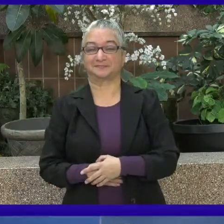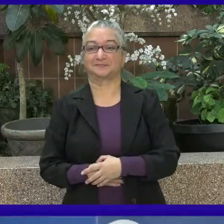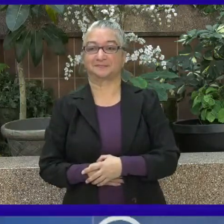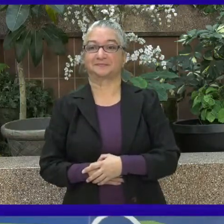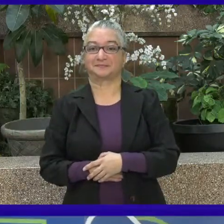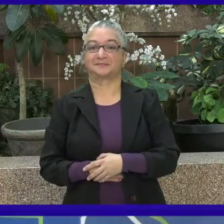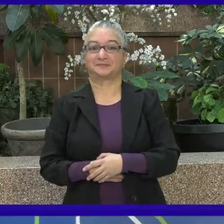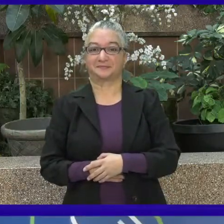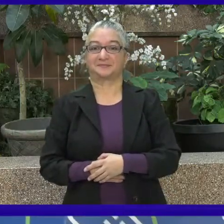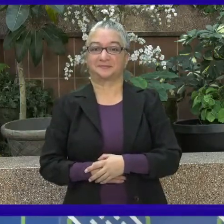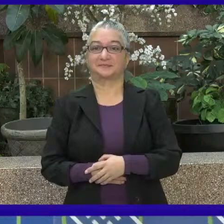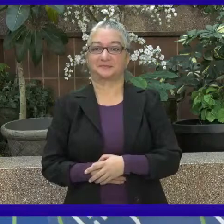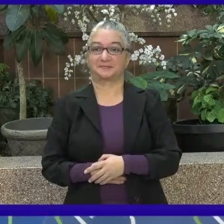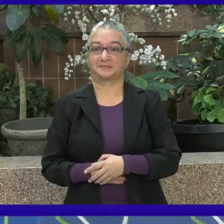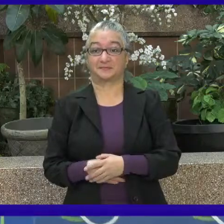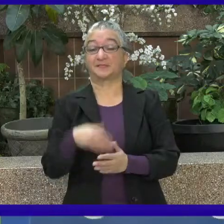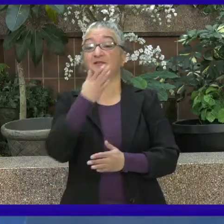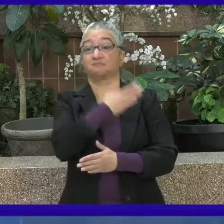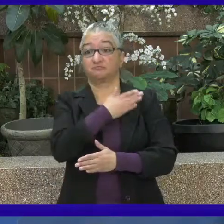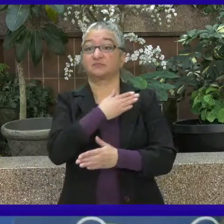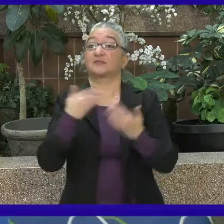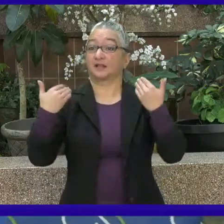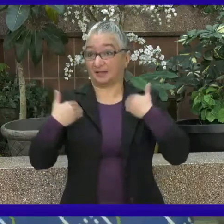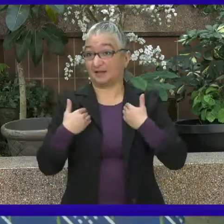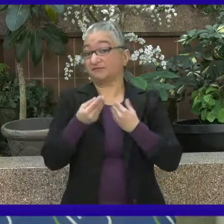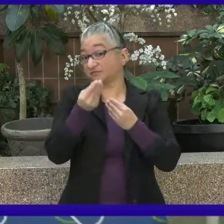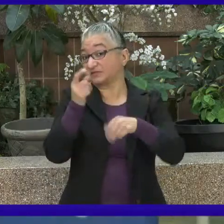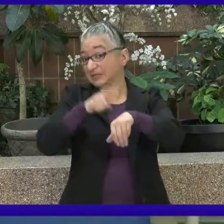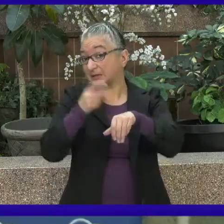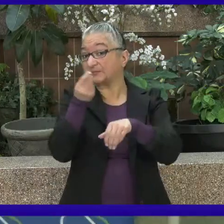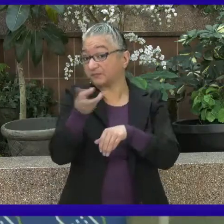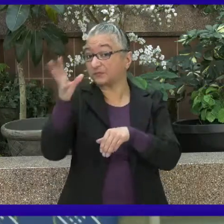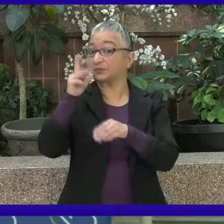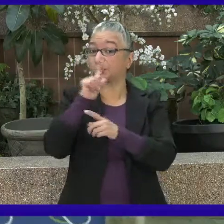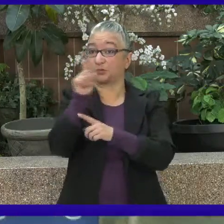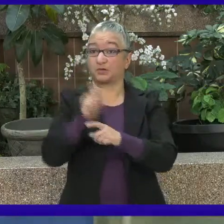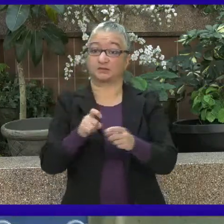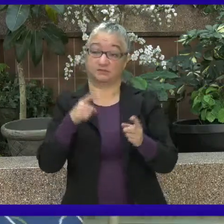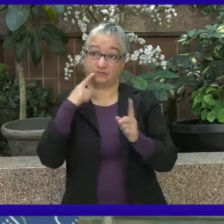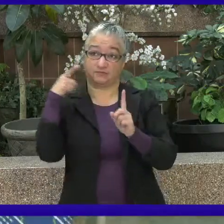all right folks we've got time for a couple questions on this announcement only for now